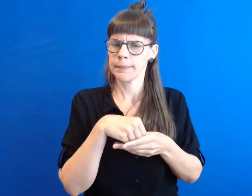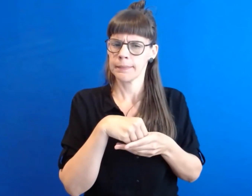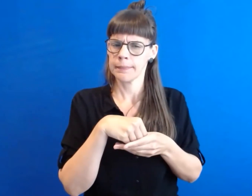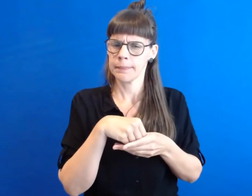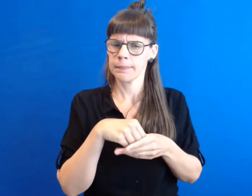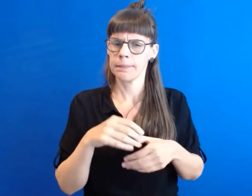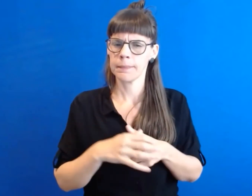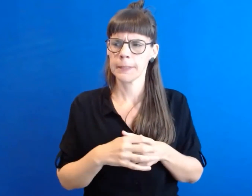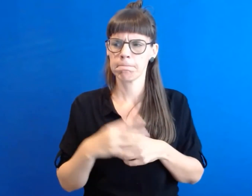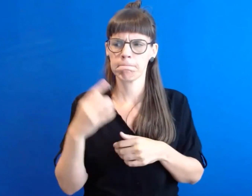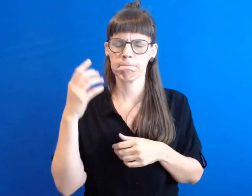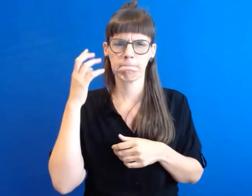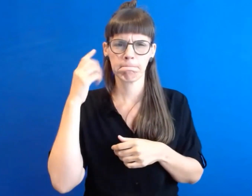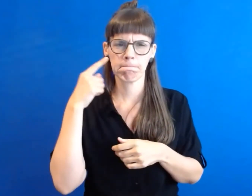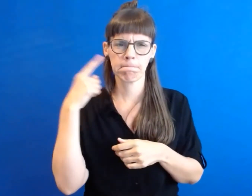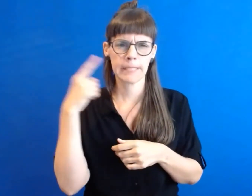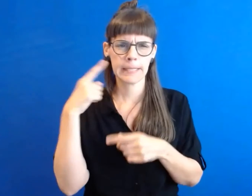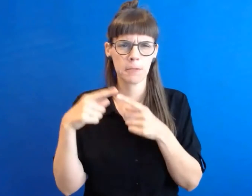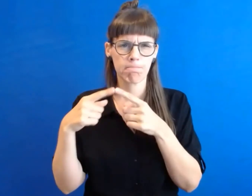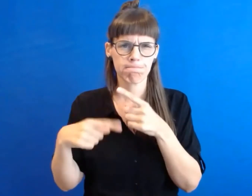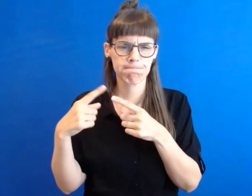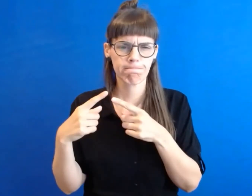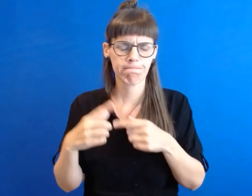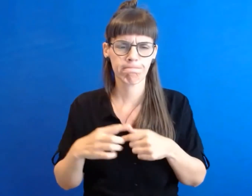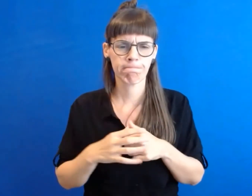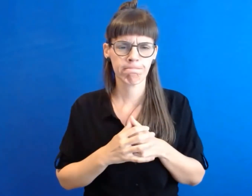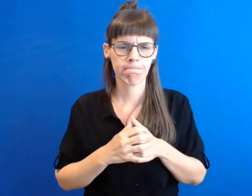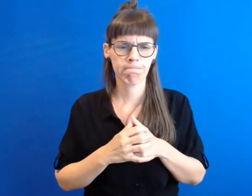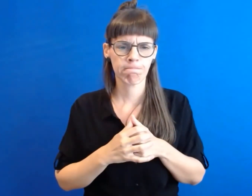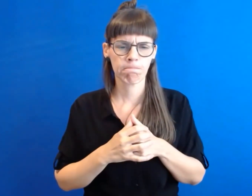of persons with disabilities. Some of the challenges we were able